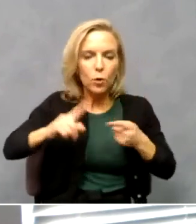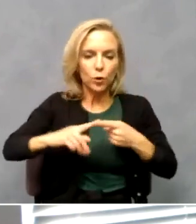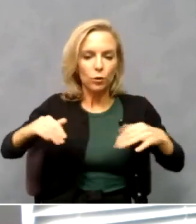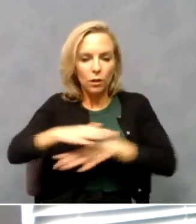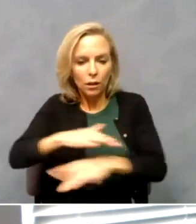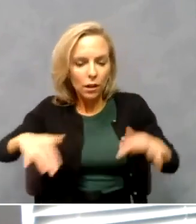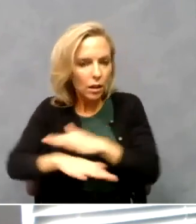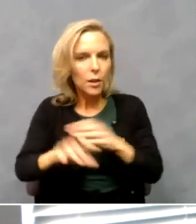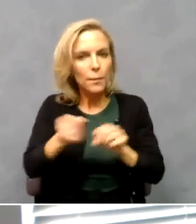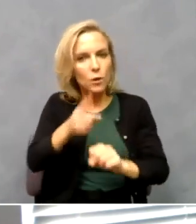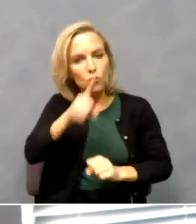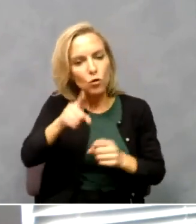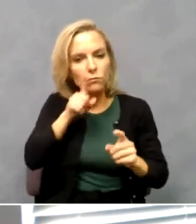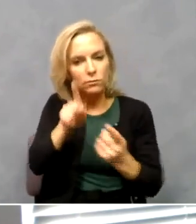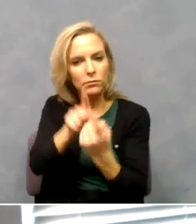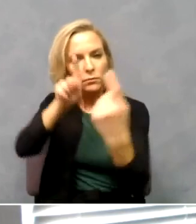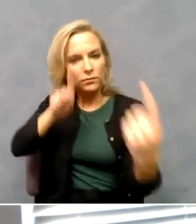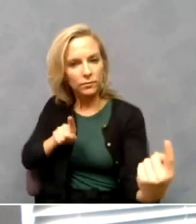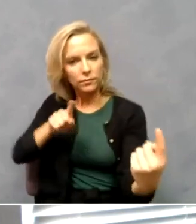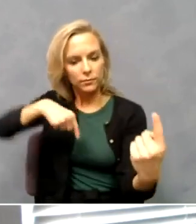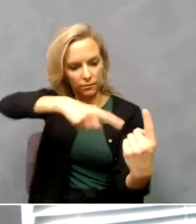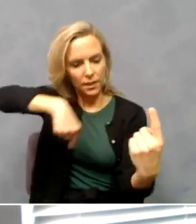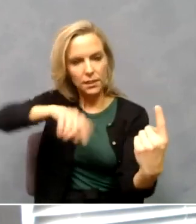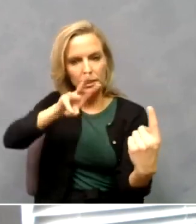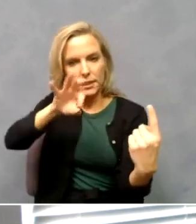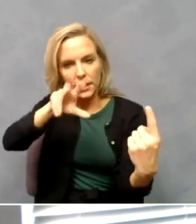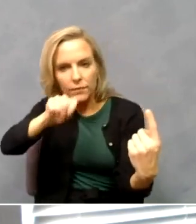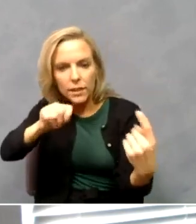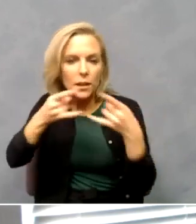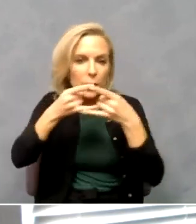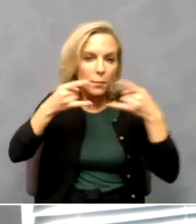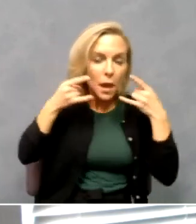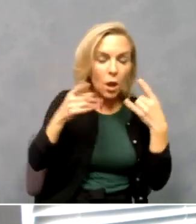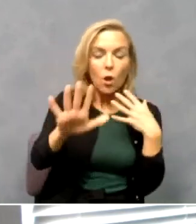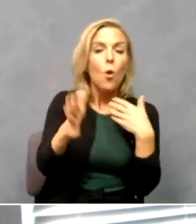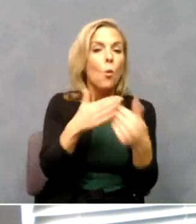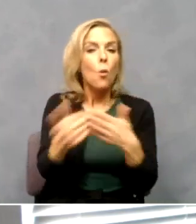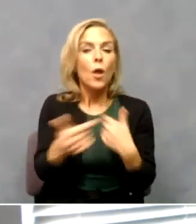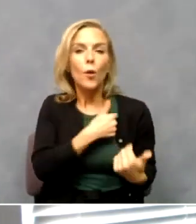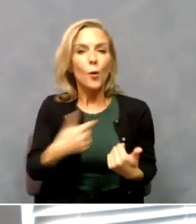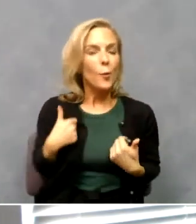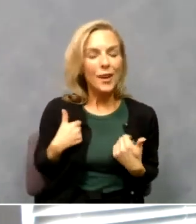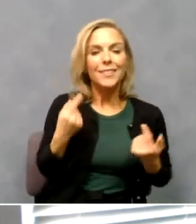you're wearing your masks. Whether we sink or swim over the next 3 to 4 weeks